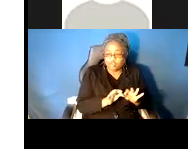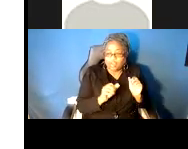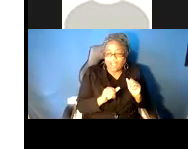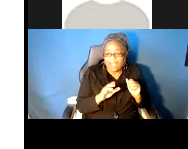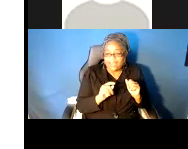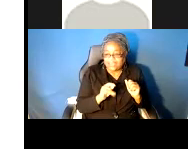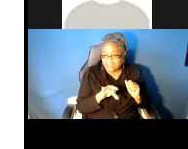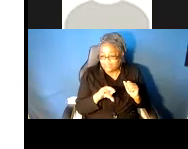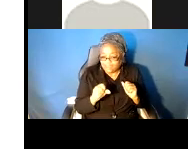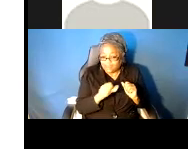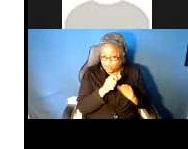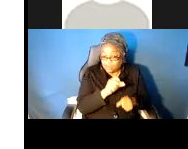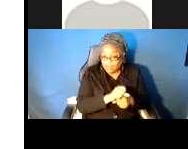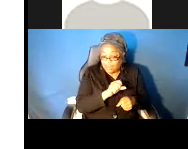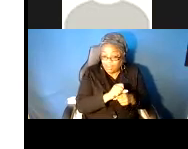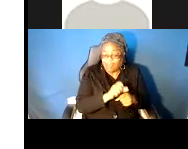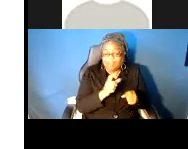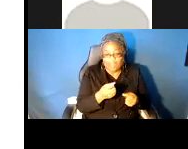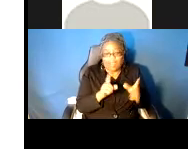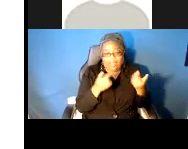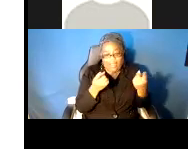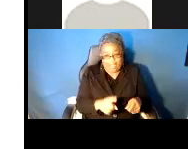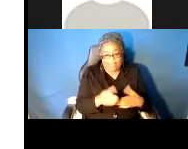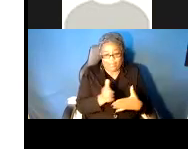between the start and end dates of your project or program.